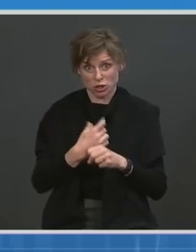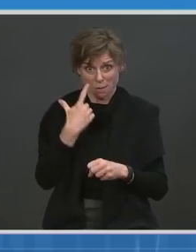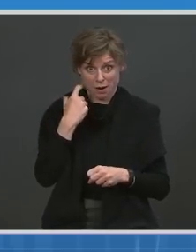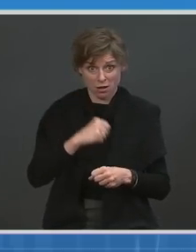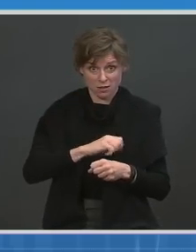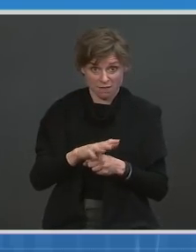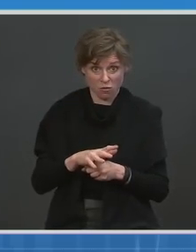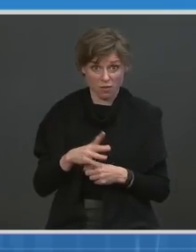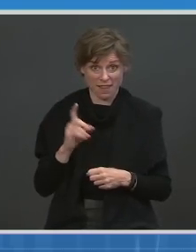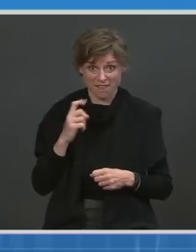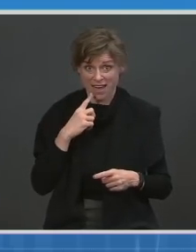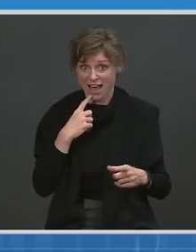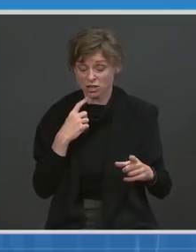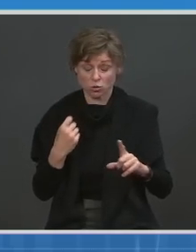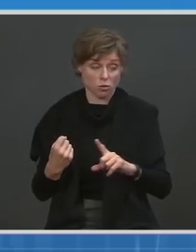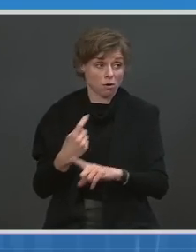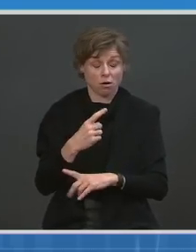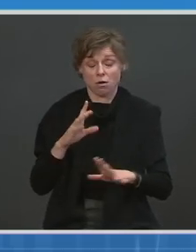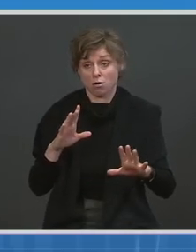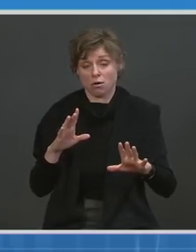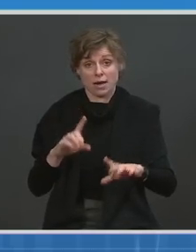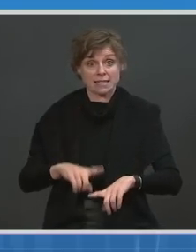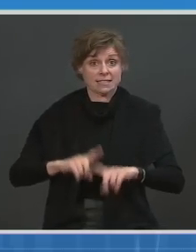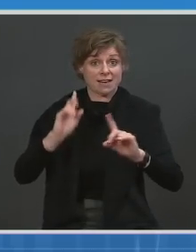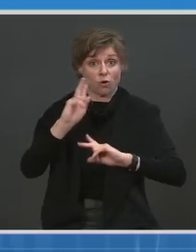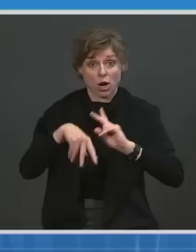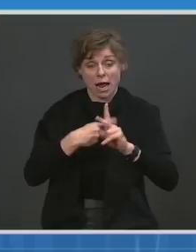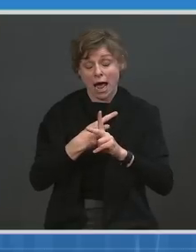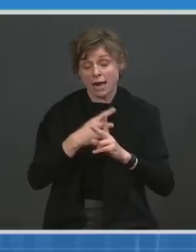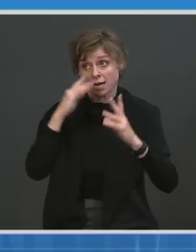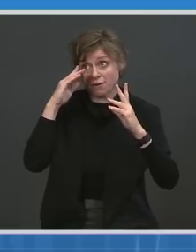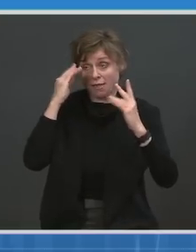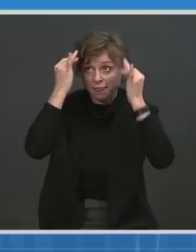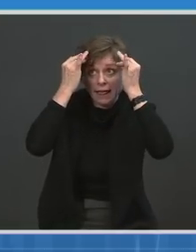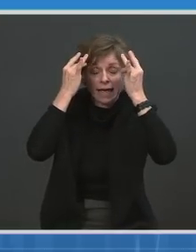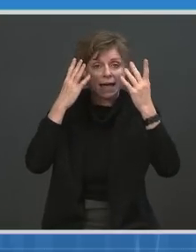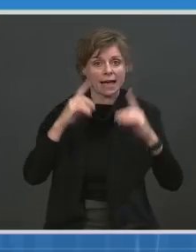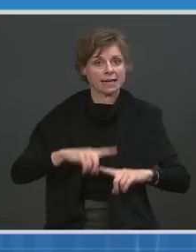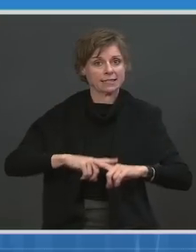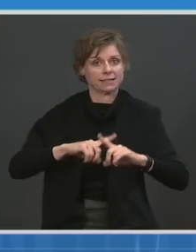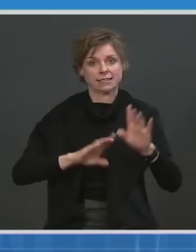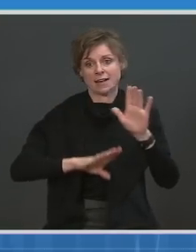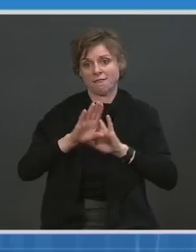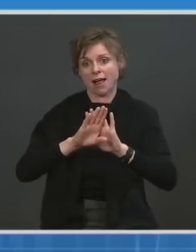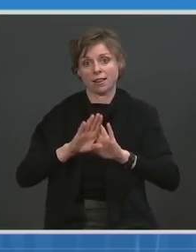and their curricula, and how they teach their students in, truly, an overwhelming and challenging time.